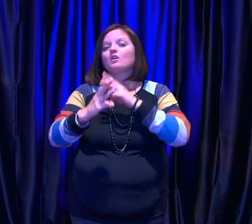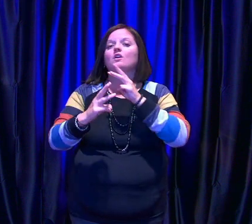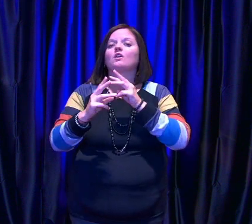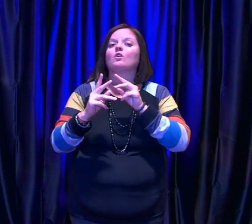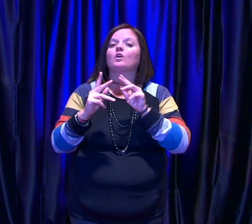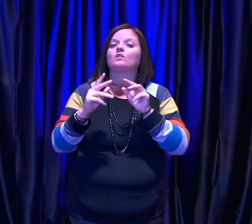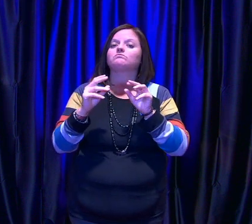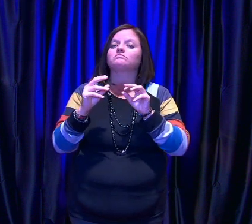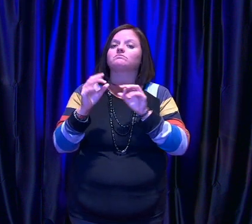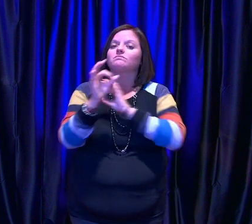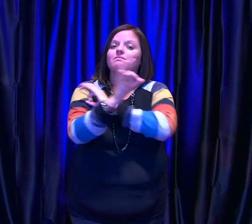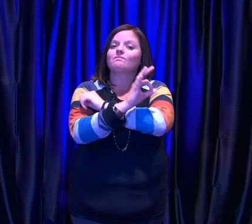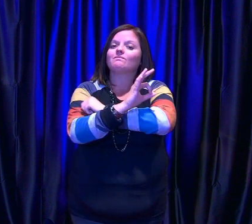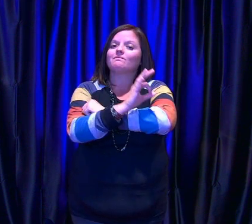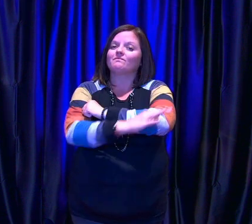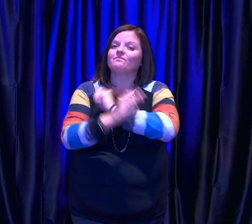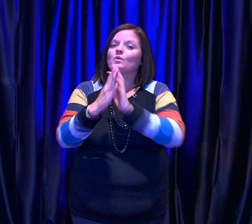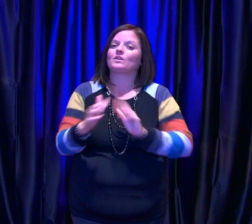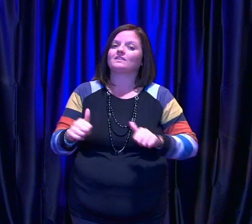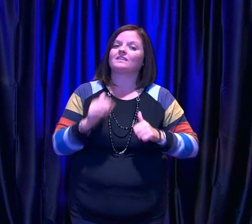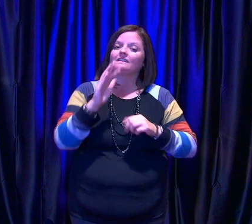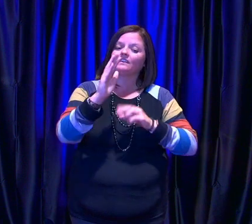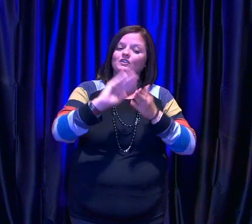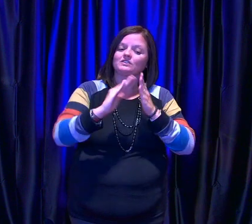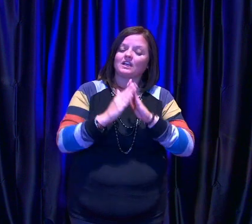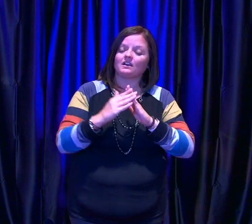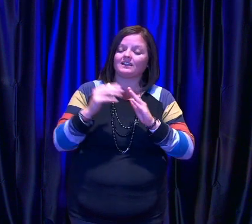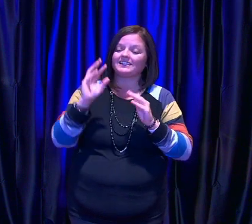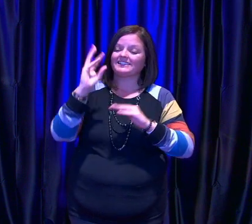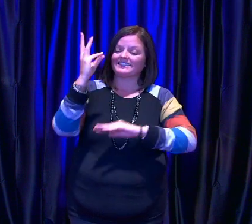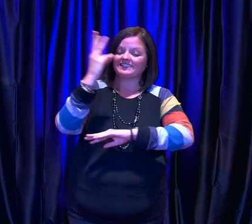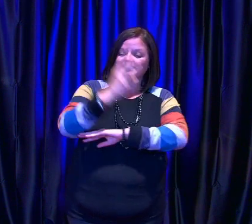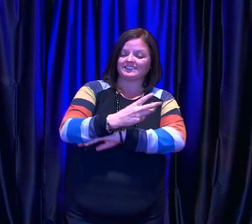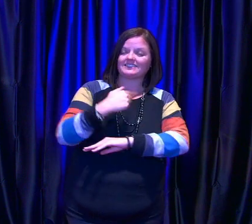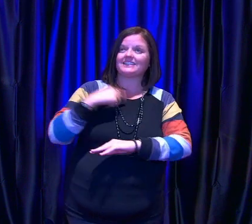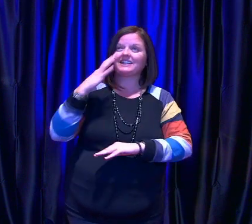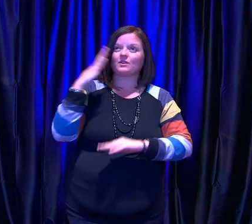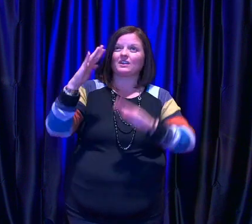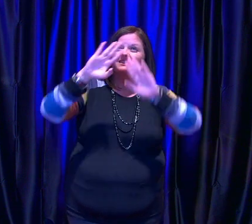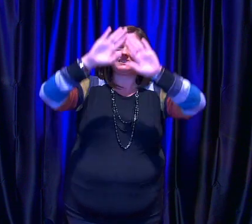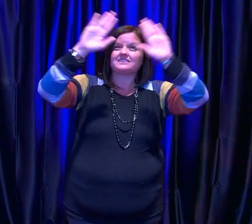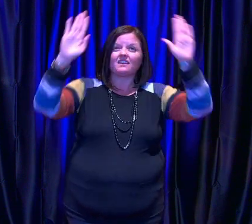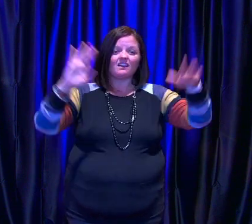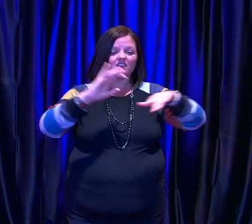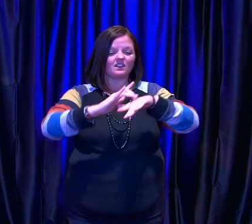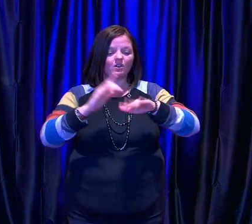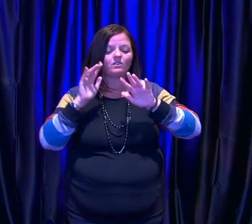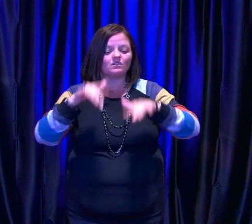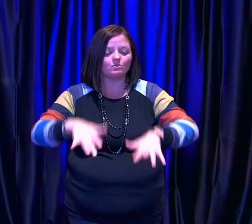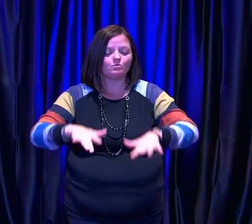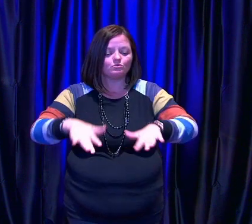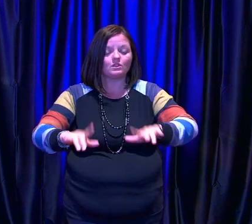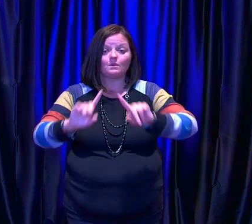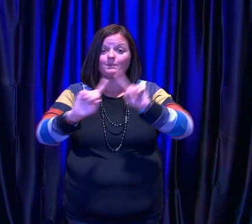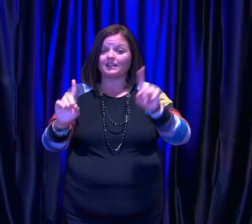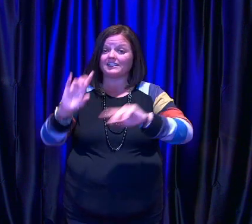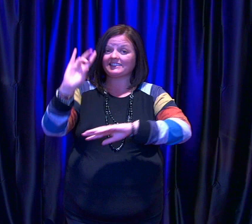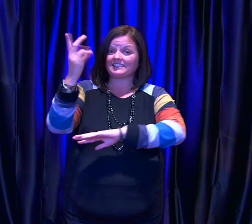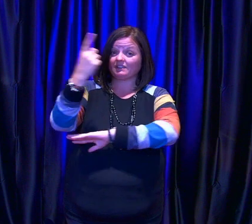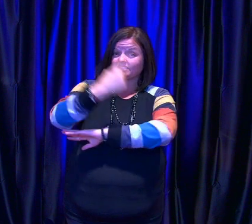in six days i made the sky the earth the oceans and everything in them but on the seventh day i rested